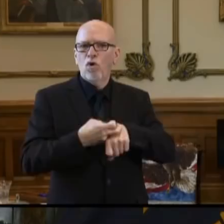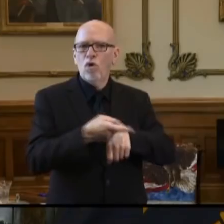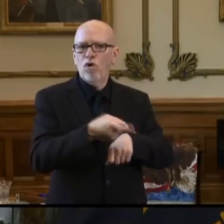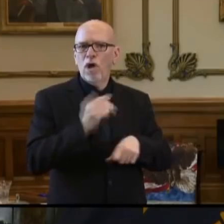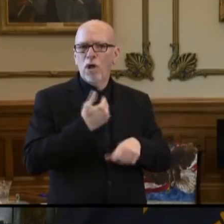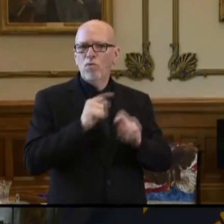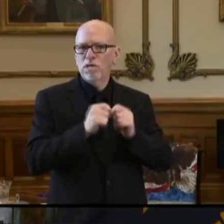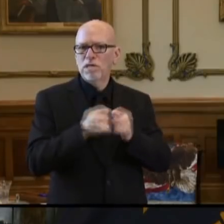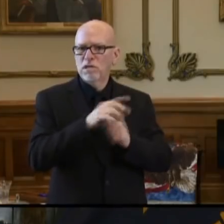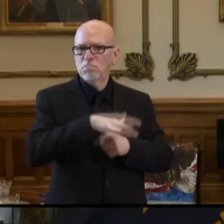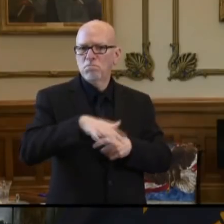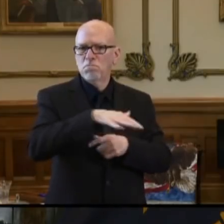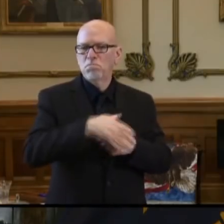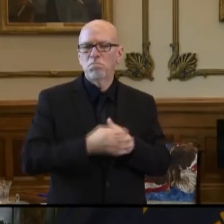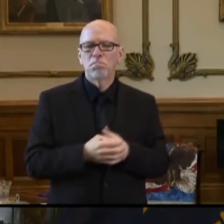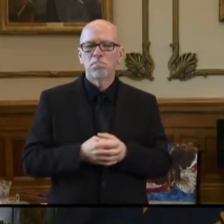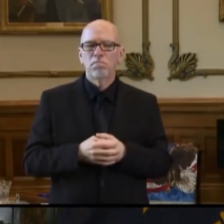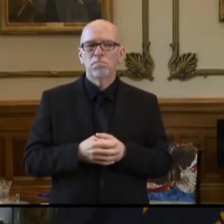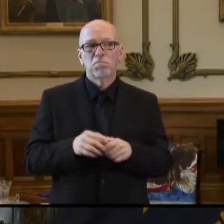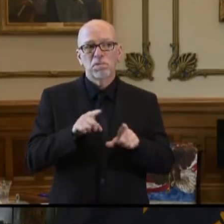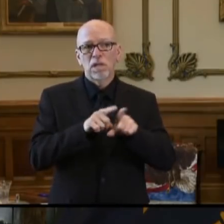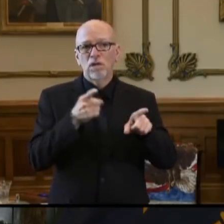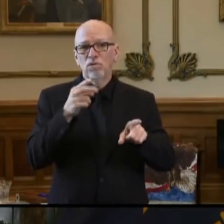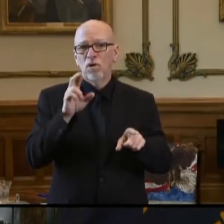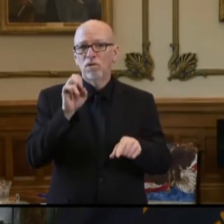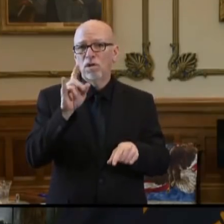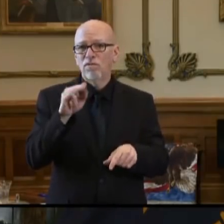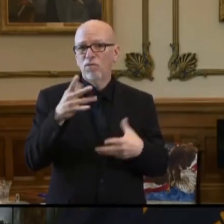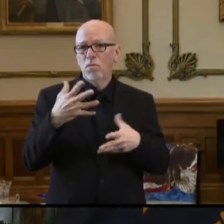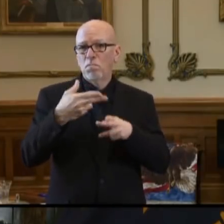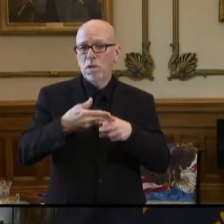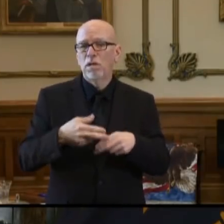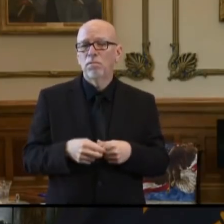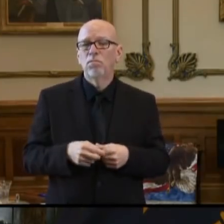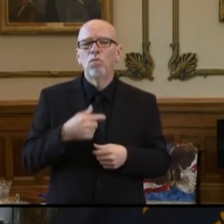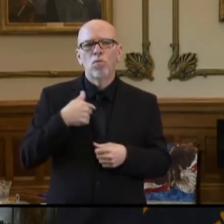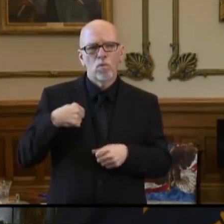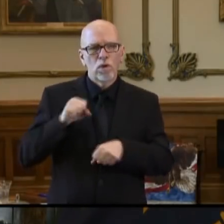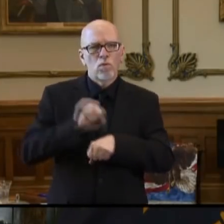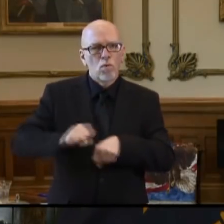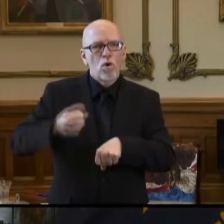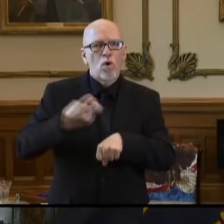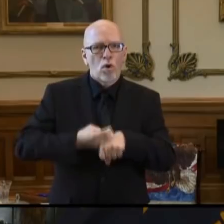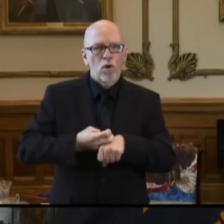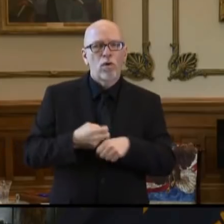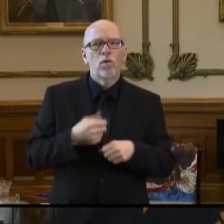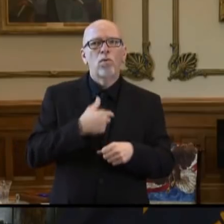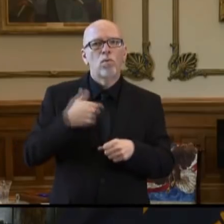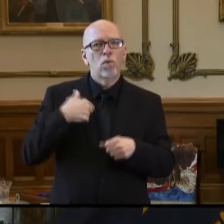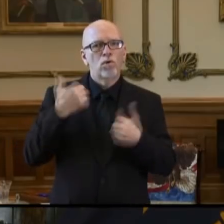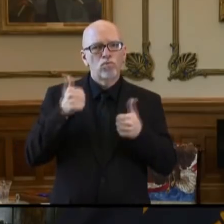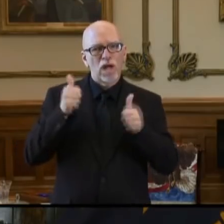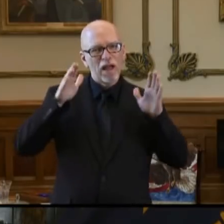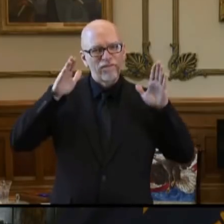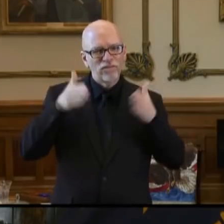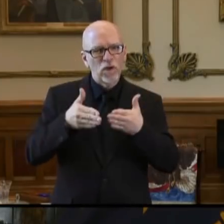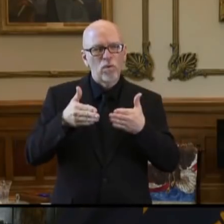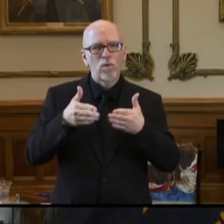TO BE HERE AND REPRESENT WHAT WE'RE DOING AND THE HARD WORK THAT THE TEAM MEMBERS ARE ARE LEADING BEHIND. AS DR. SULLIVAN